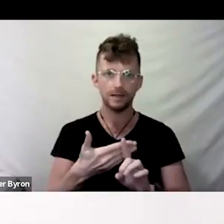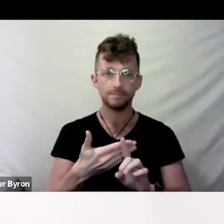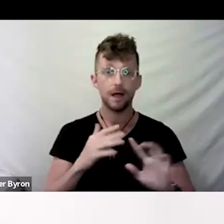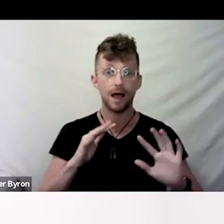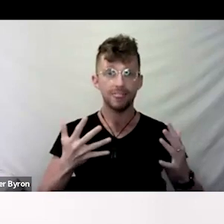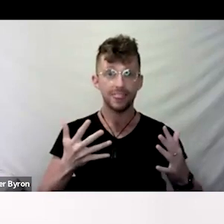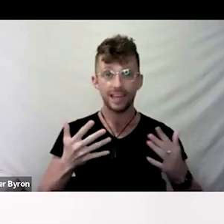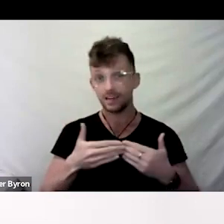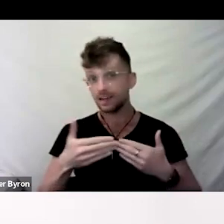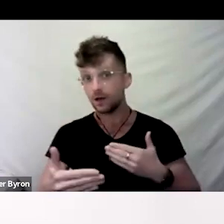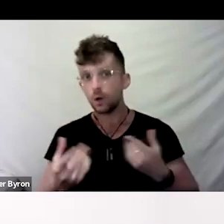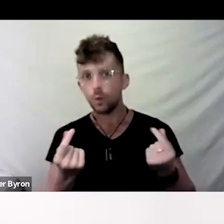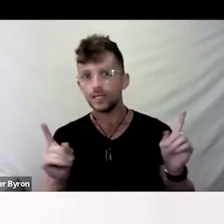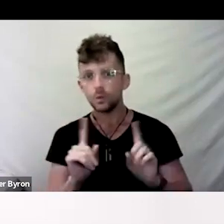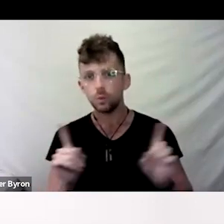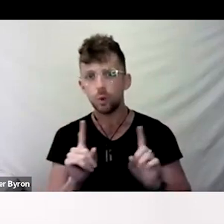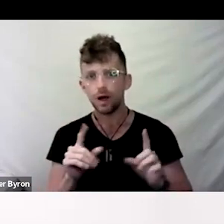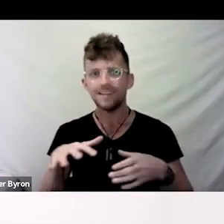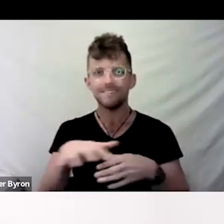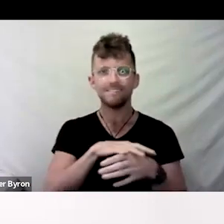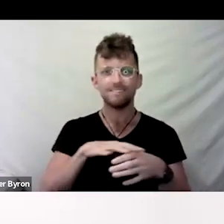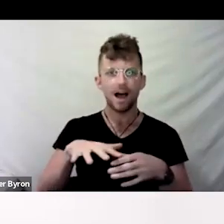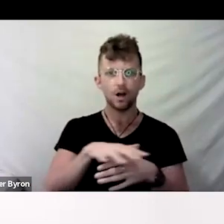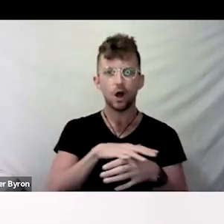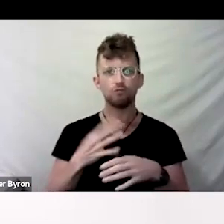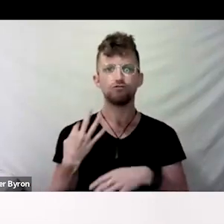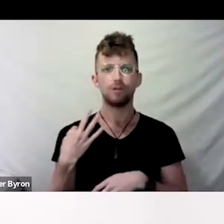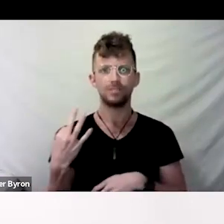with family, whānau representative groups, the ODI whānau group, Carer